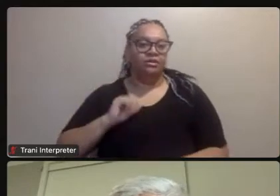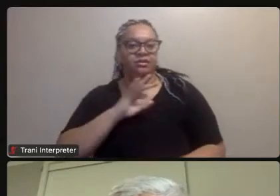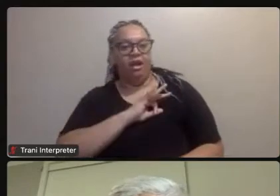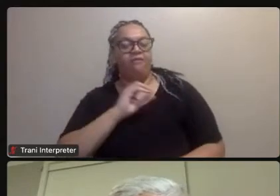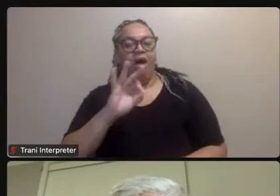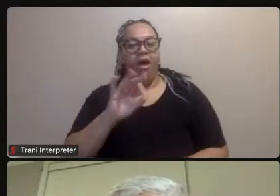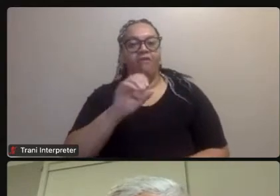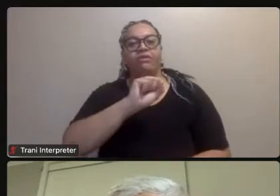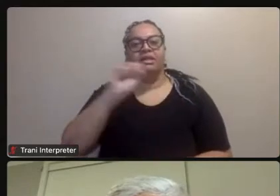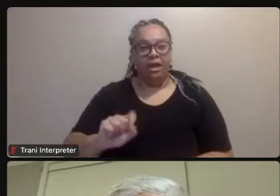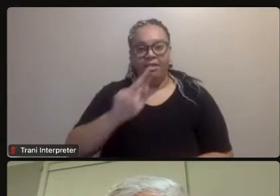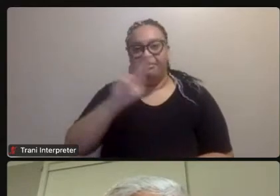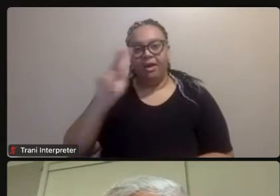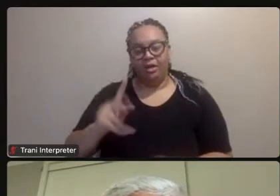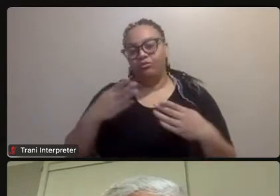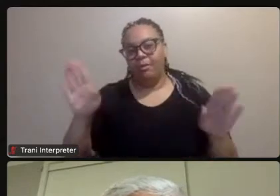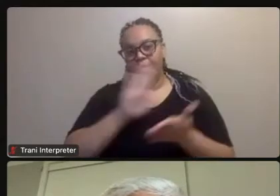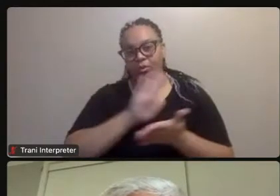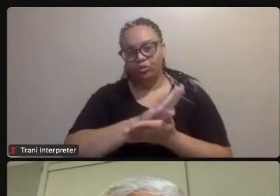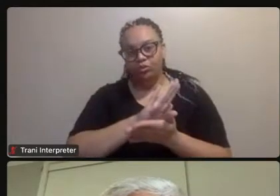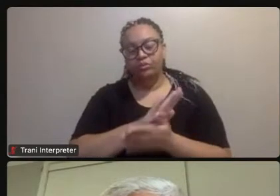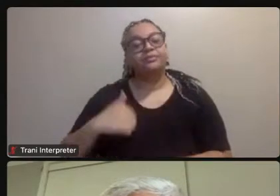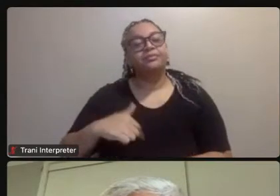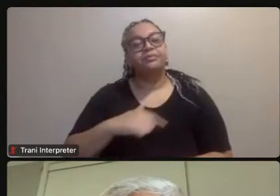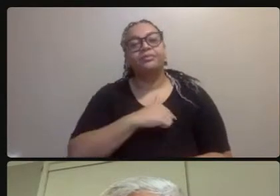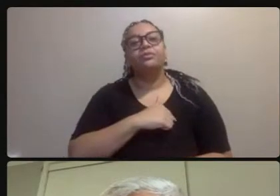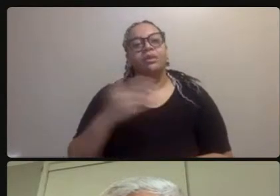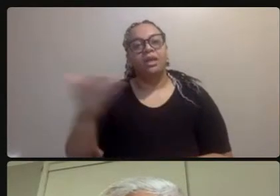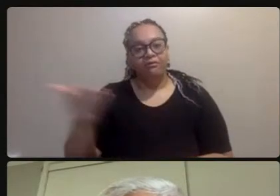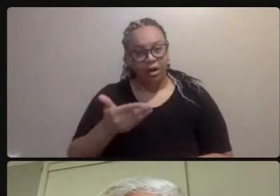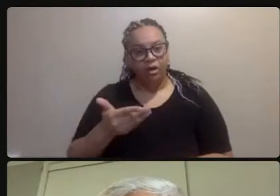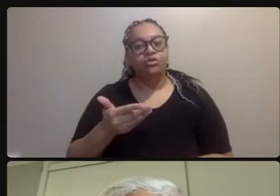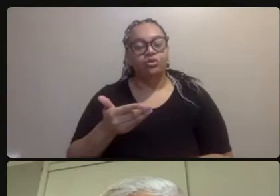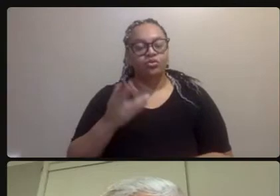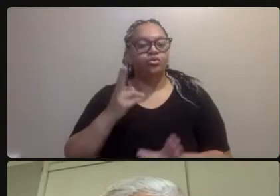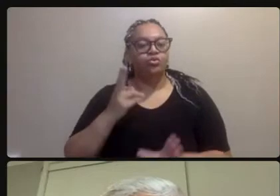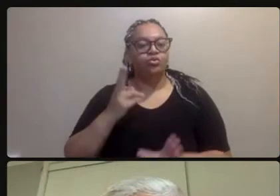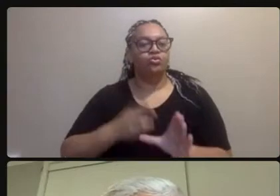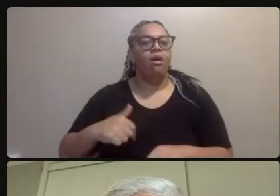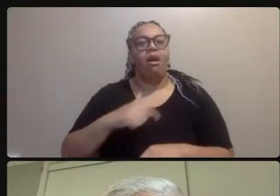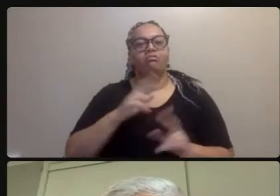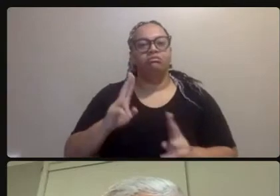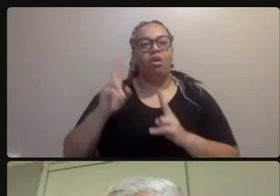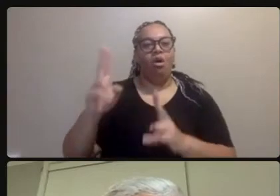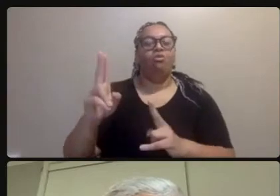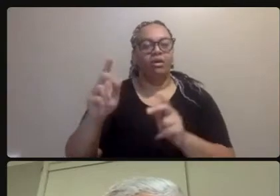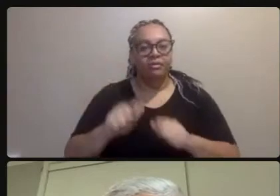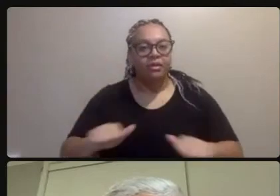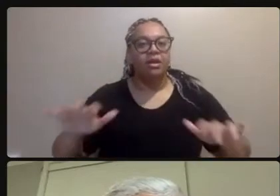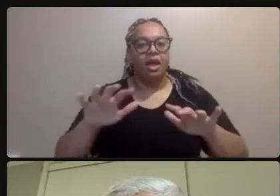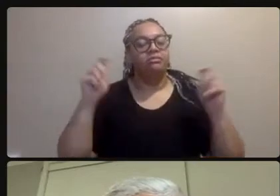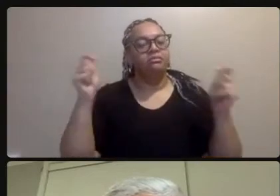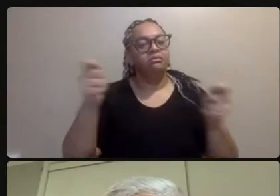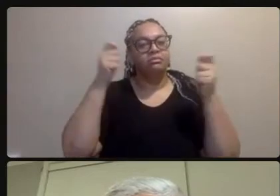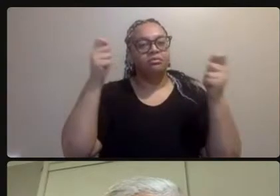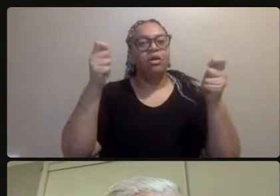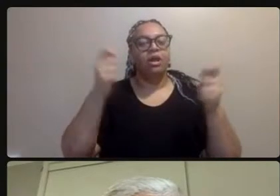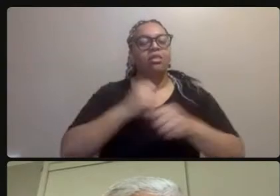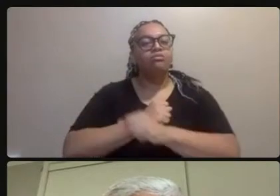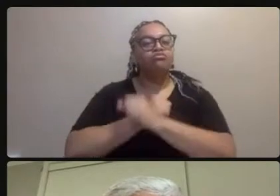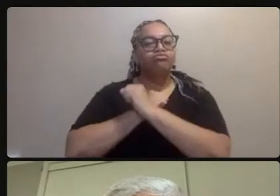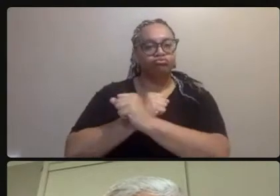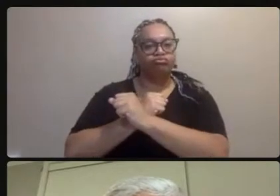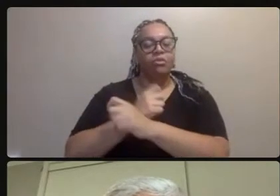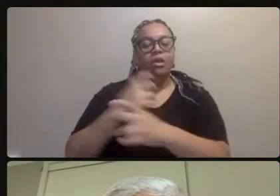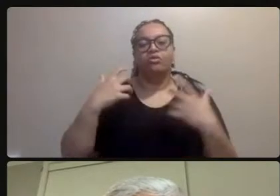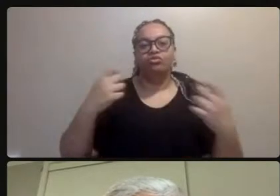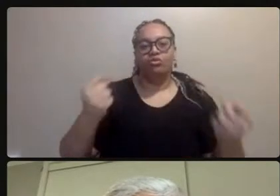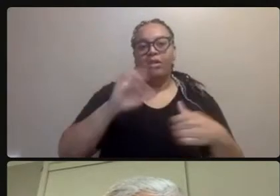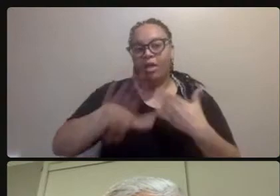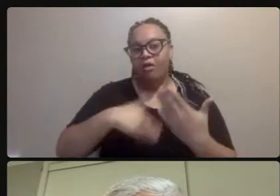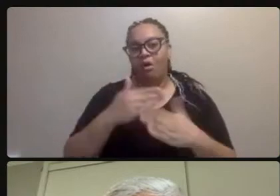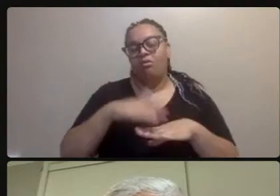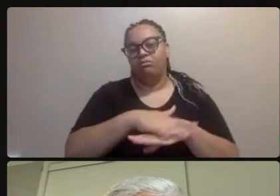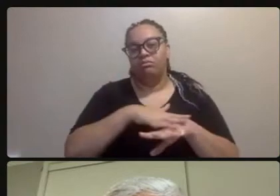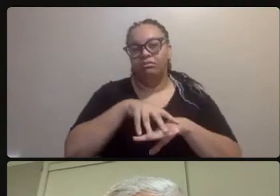STUDENTS STAFF OF SALEM KAISER